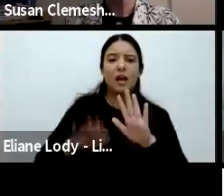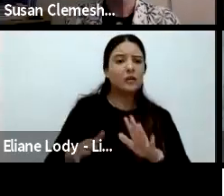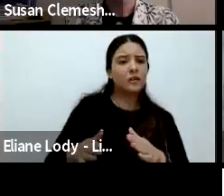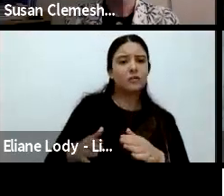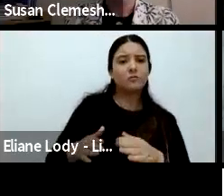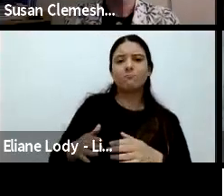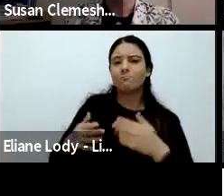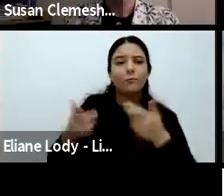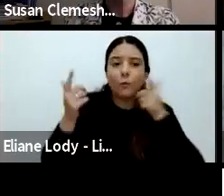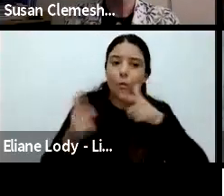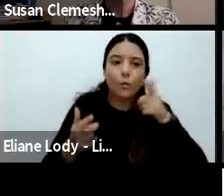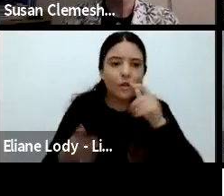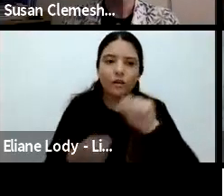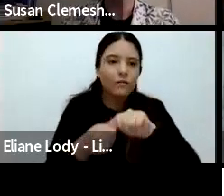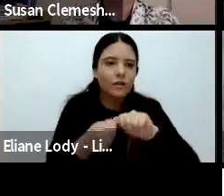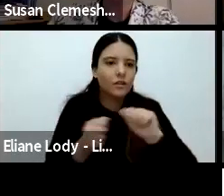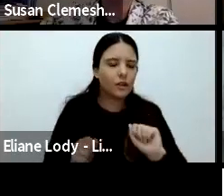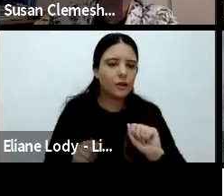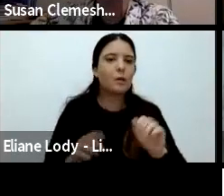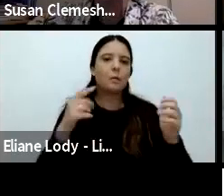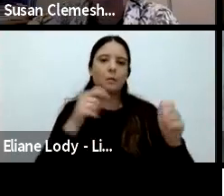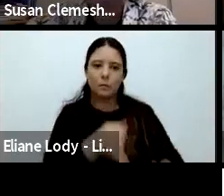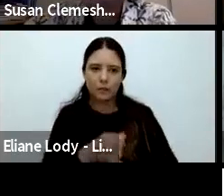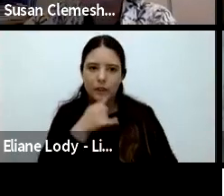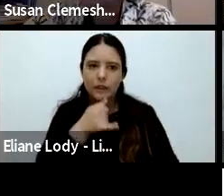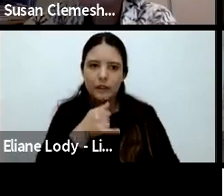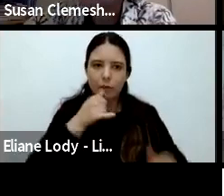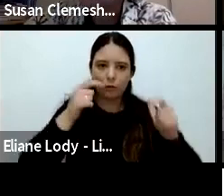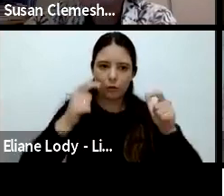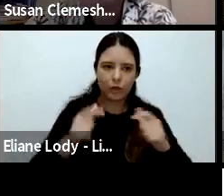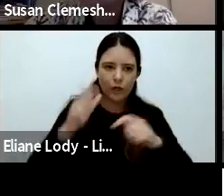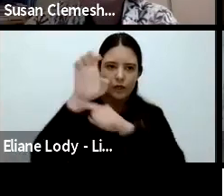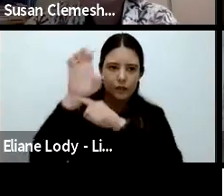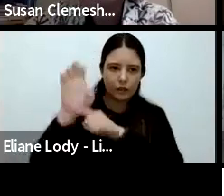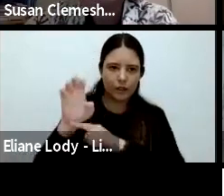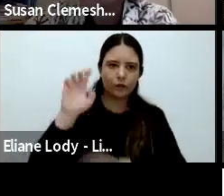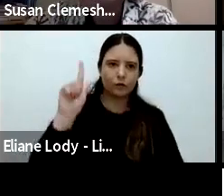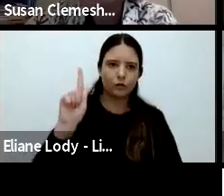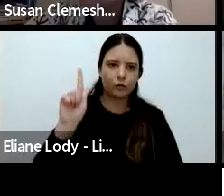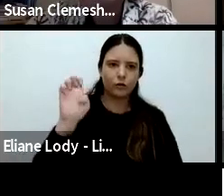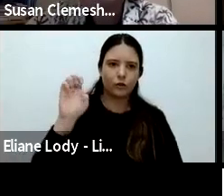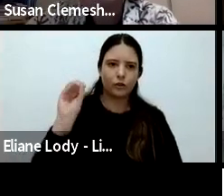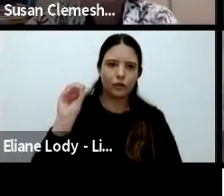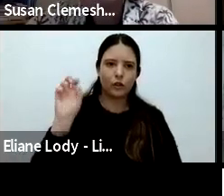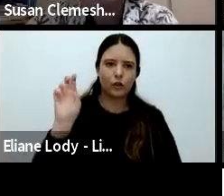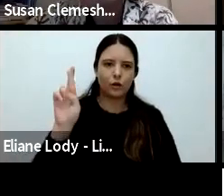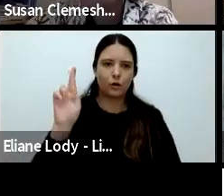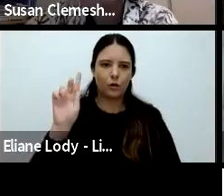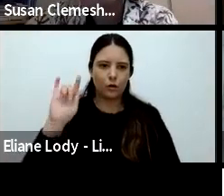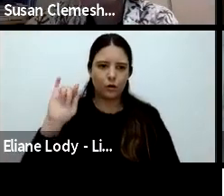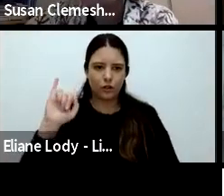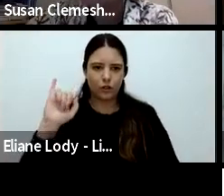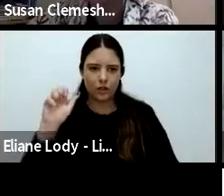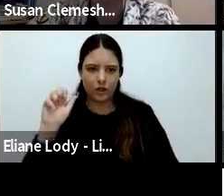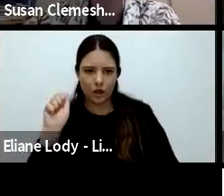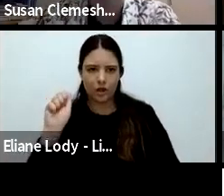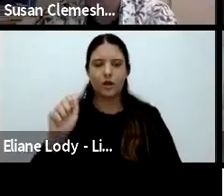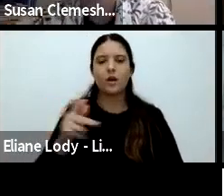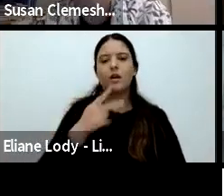just can't do in certain we might we might say oh it's empty we might we might say oh it's important to. o help kids understand o help kids understand john help kids understand gender